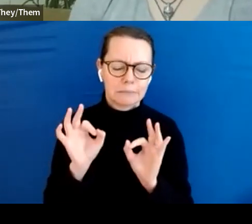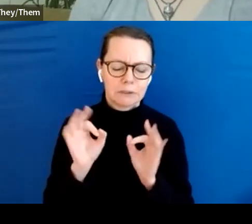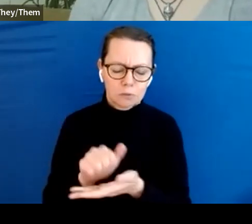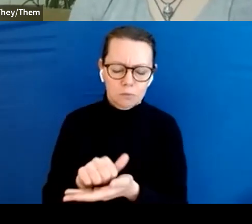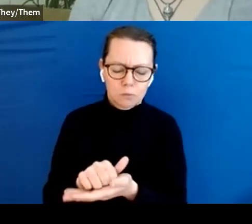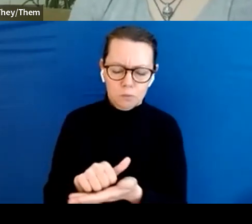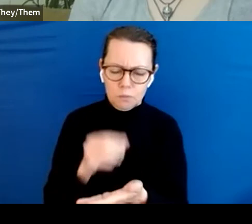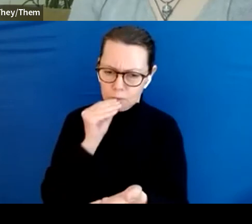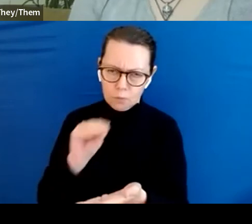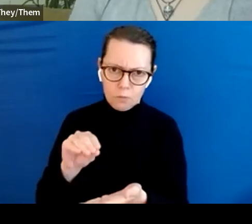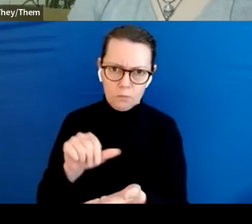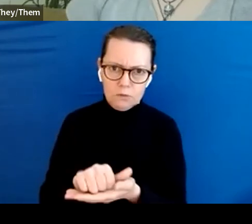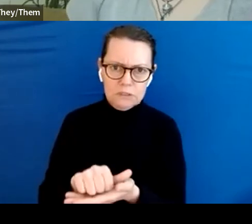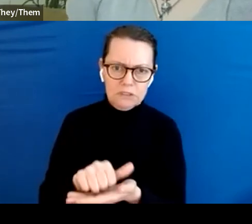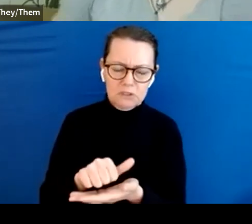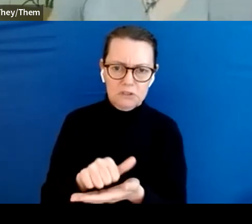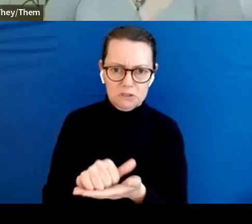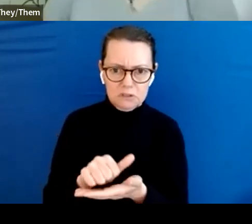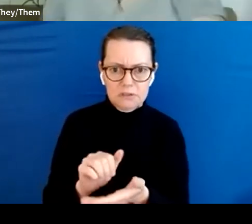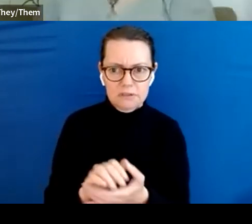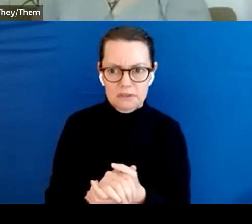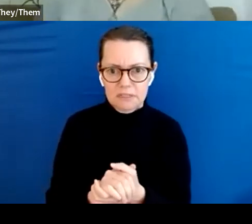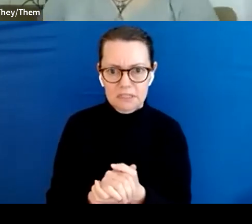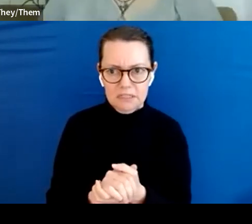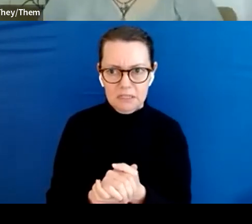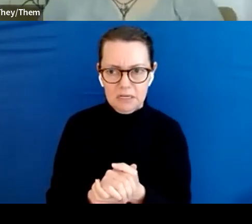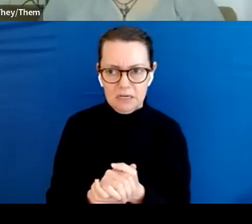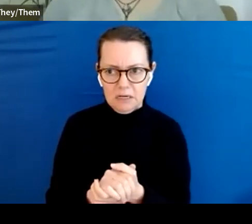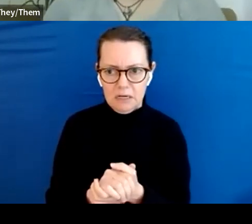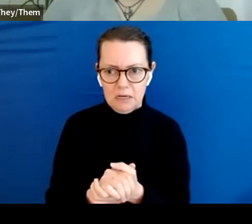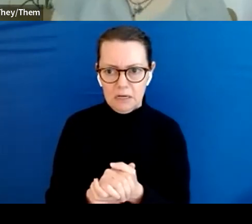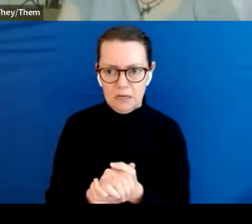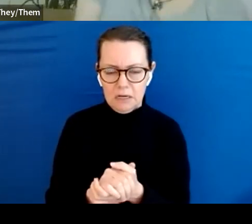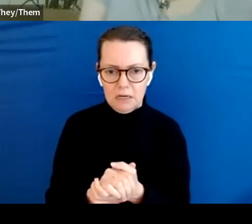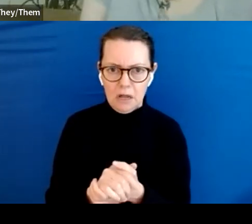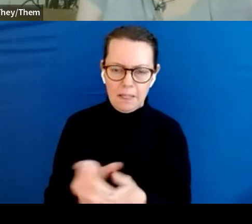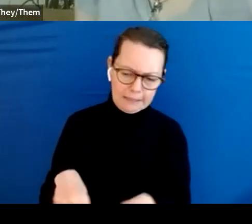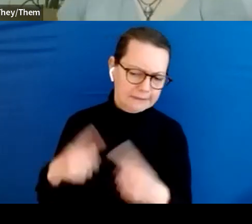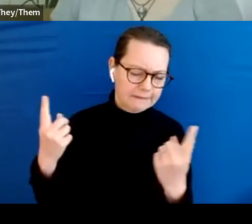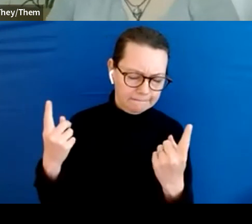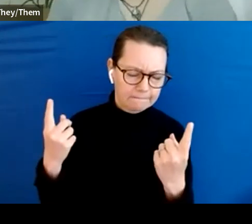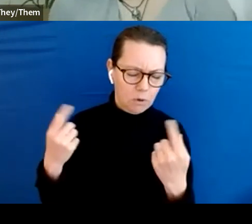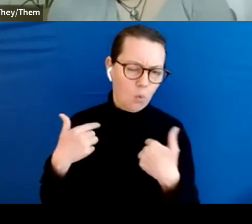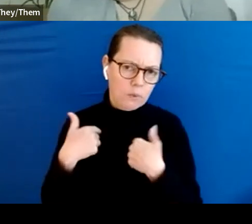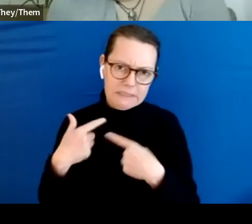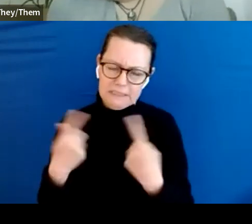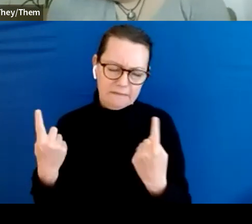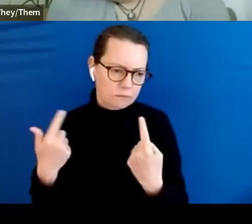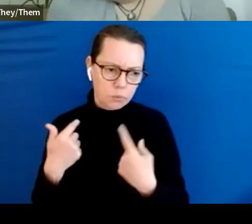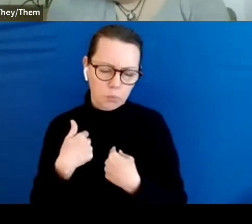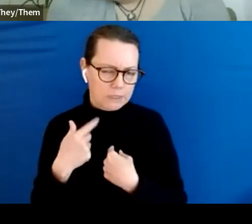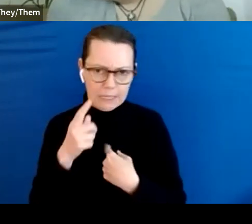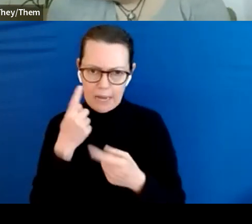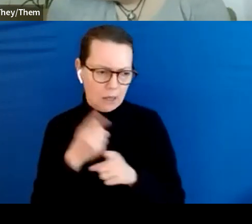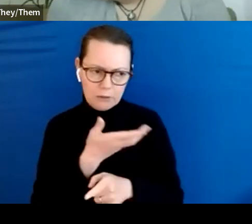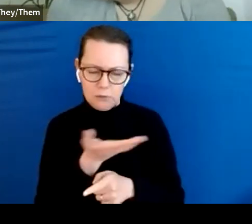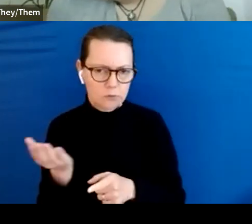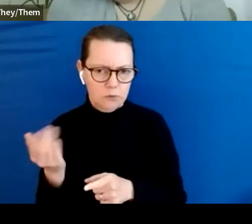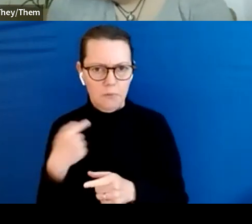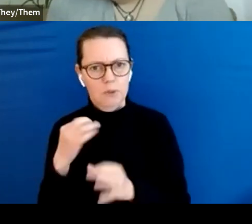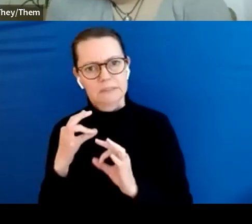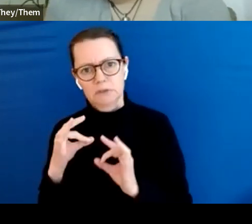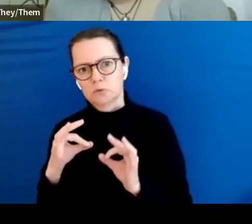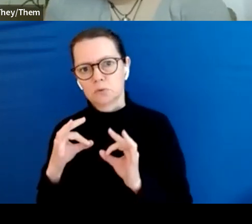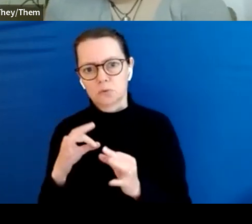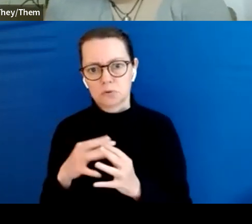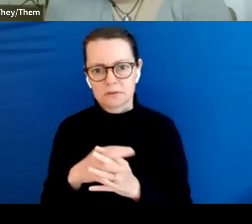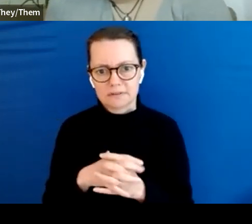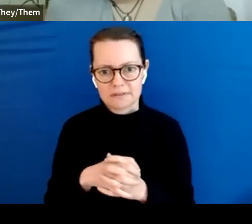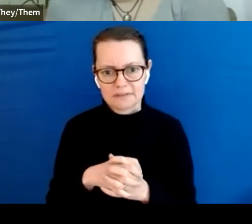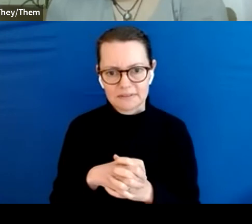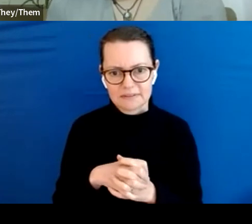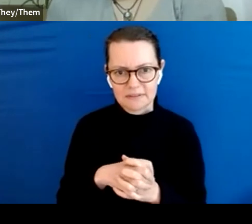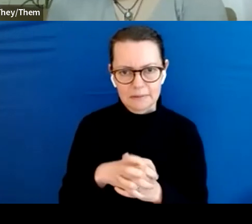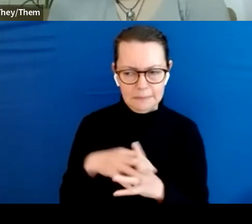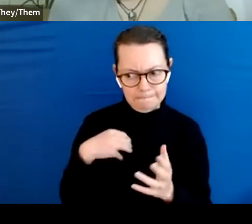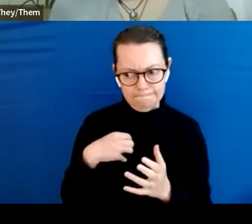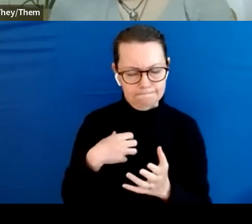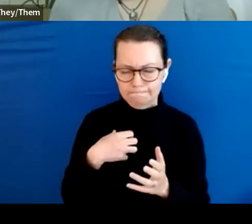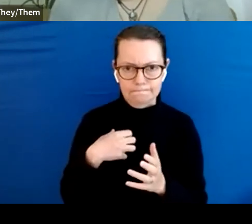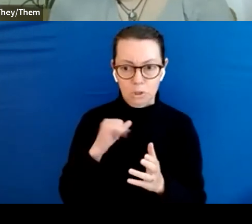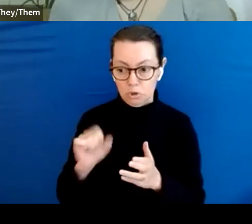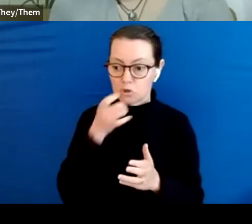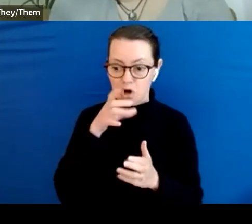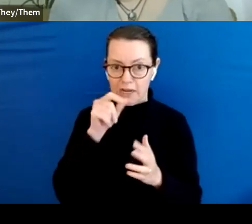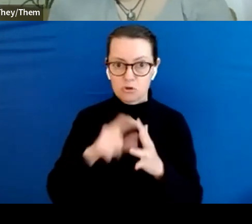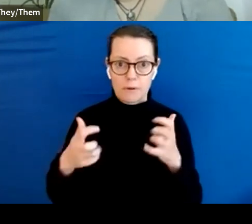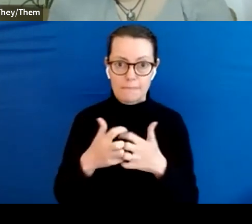precious that child is, like, in the context that they are different from other people because they can't do everything, but this special your child can do many, many things.